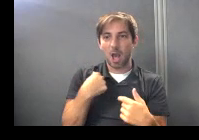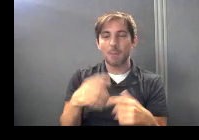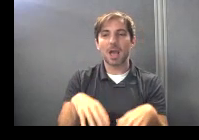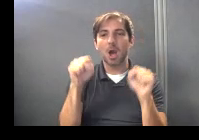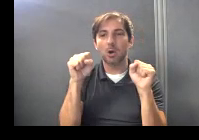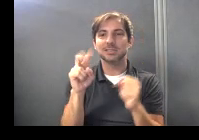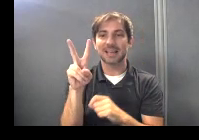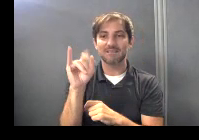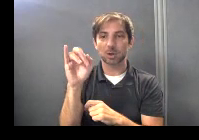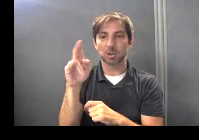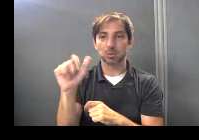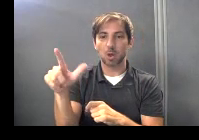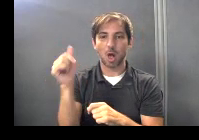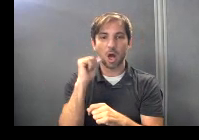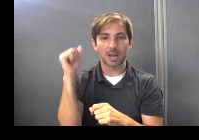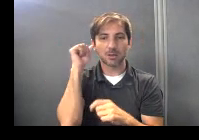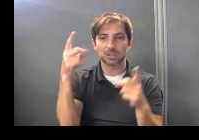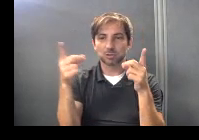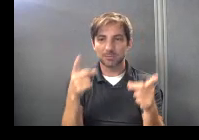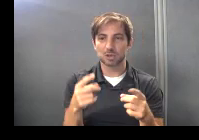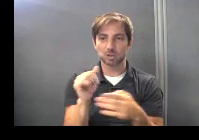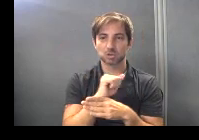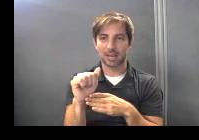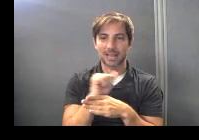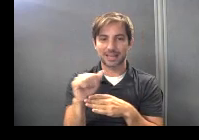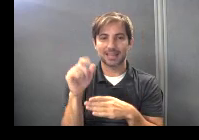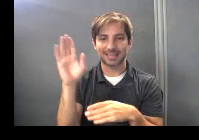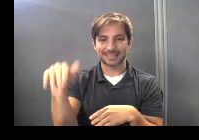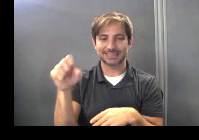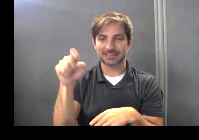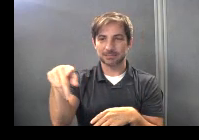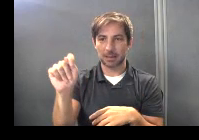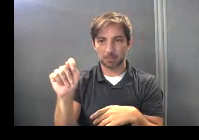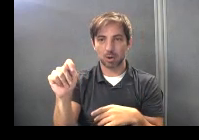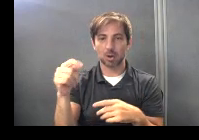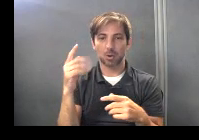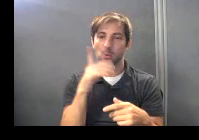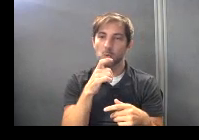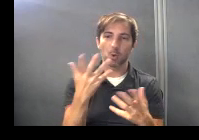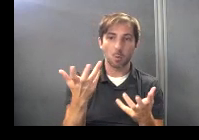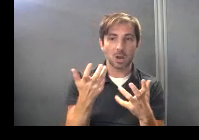DESCRIPTION TRAINING IN SEPTEMBER FOR THOSE THAT WANT TO BE MINDSEYE DESCRIBERS.